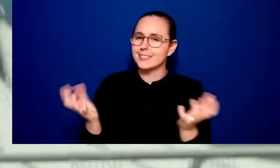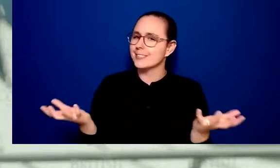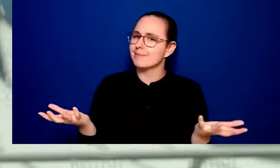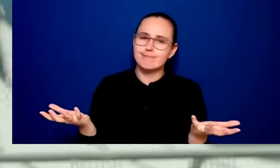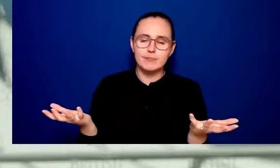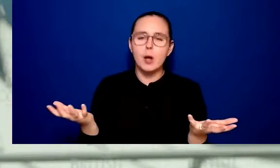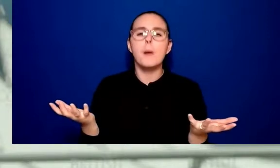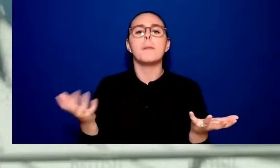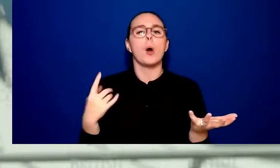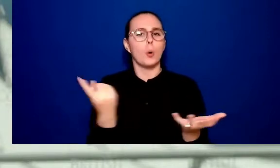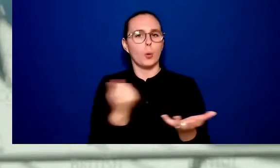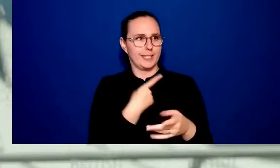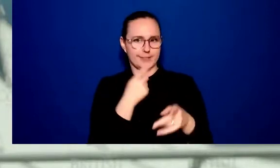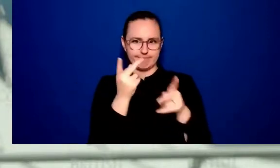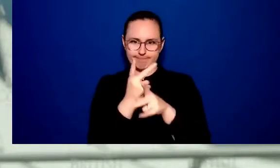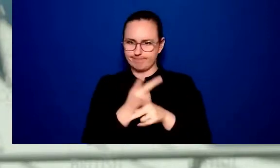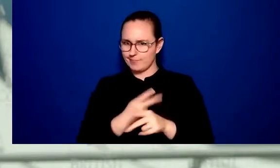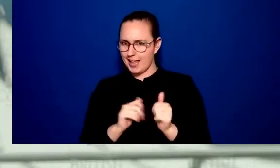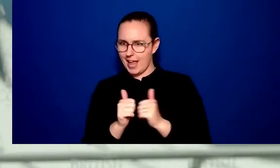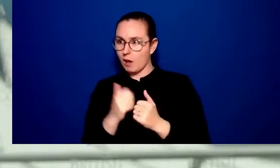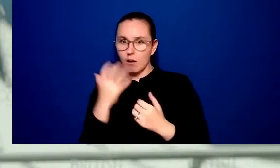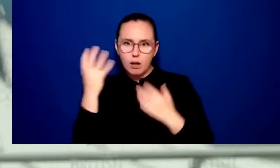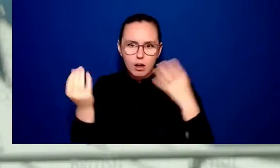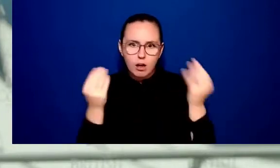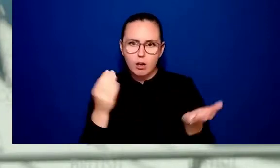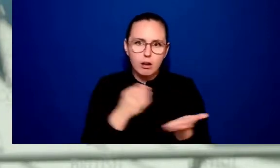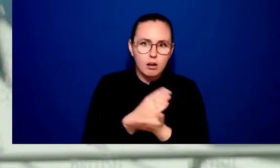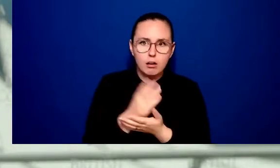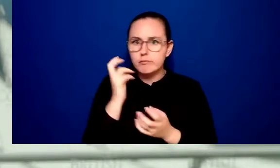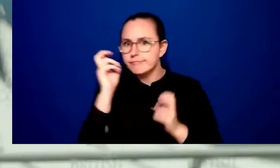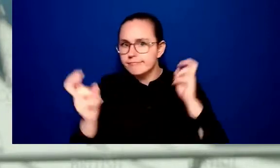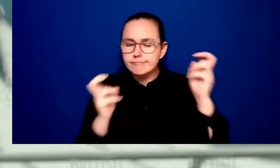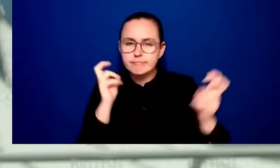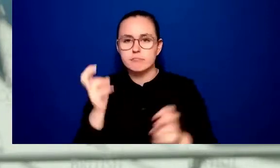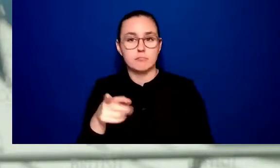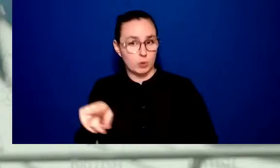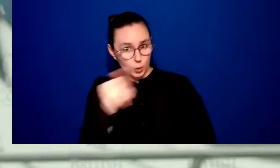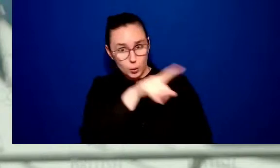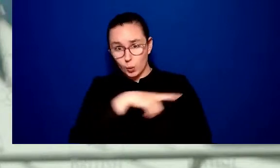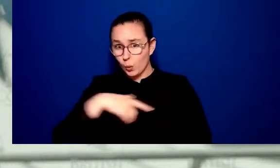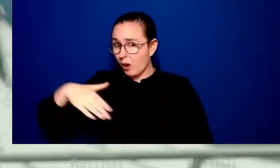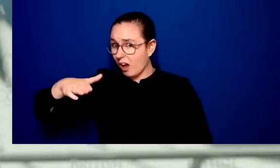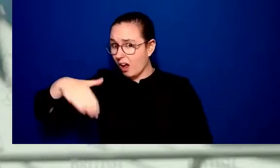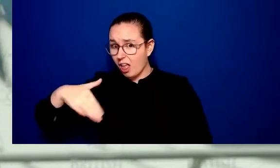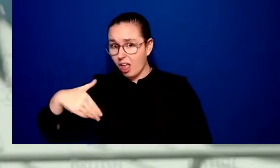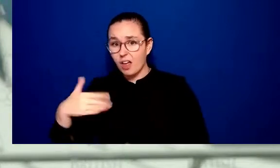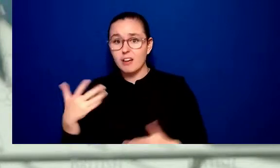who are not yet vaccinated, it varies by community. And so there are pockets where it's very low. But if we look at